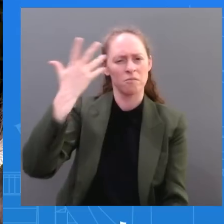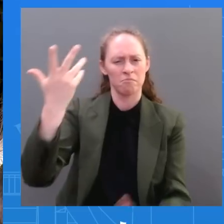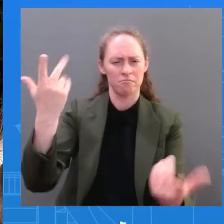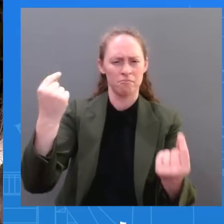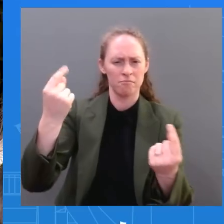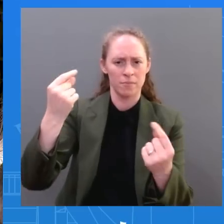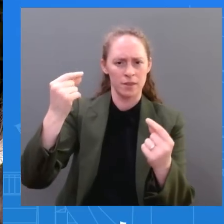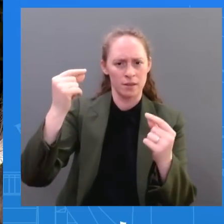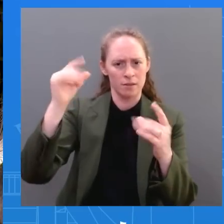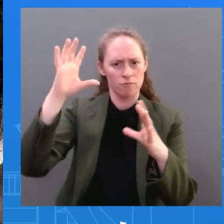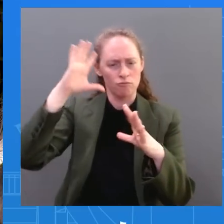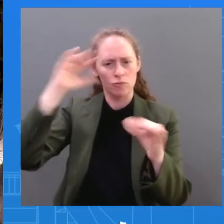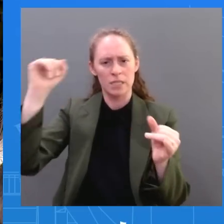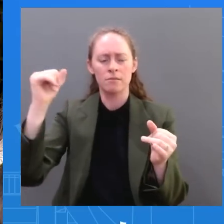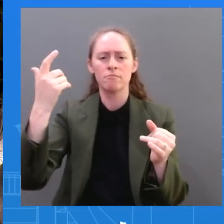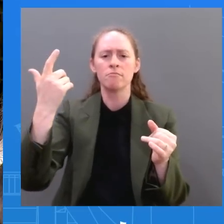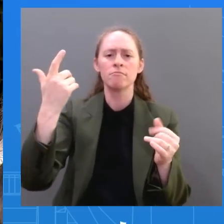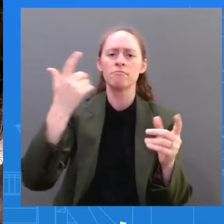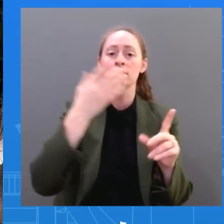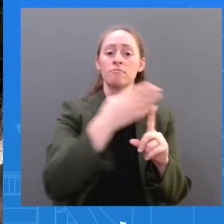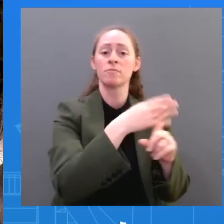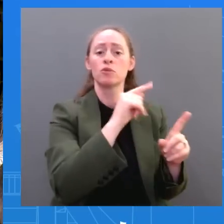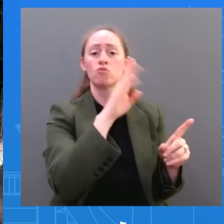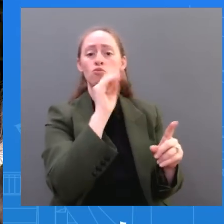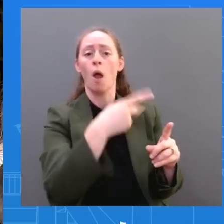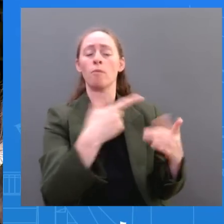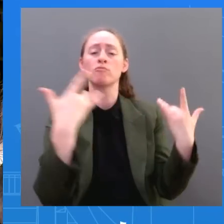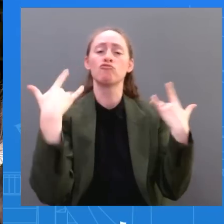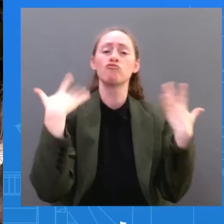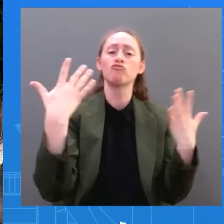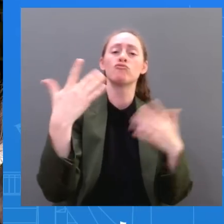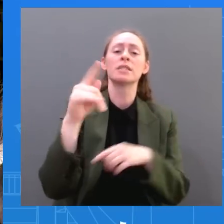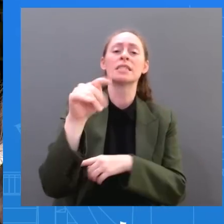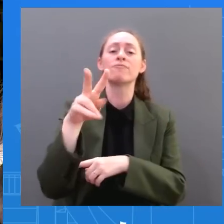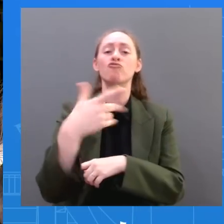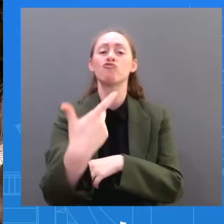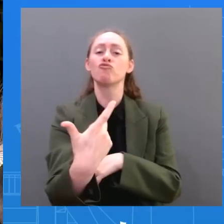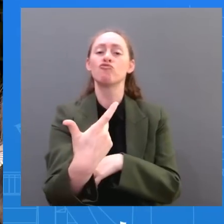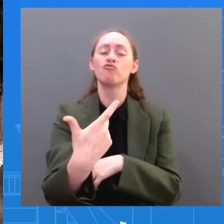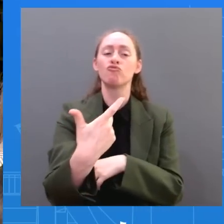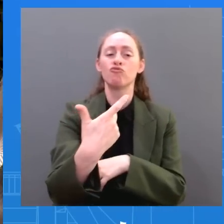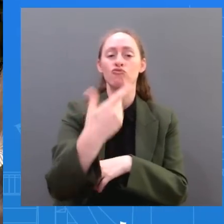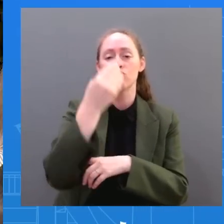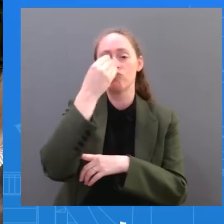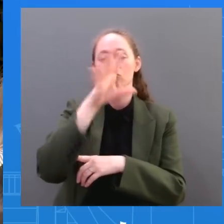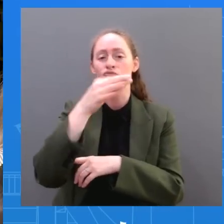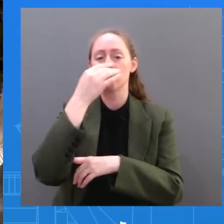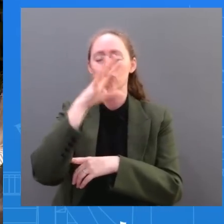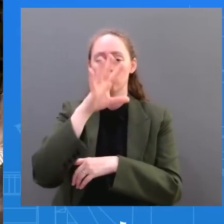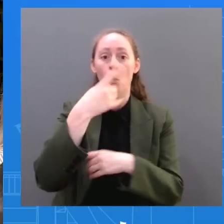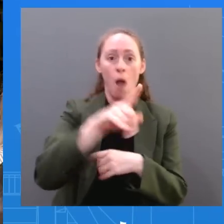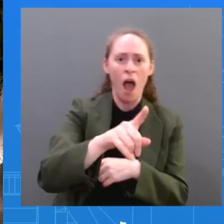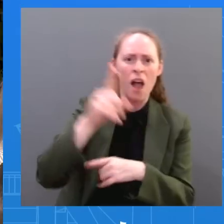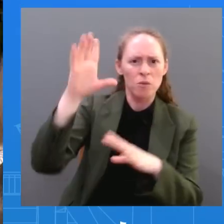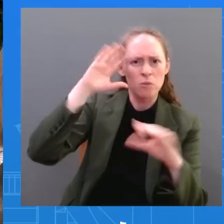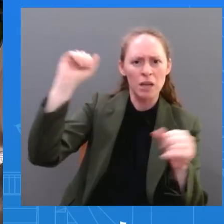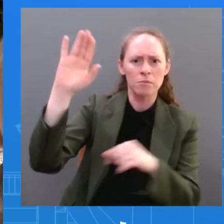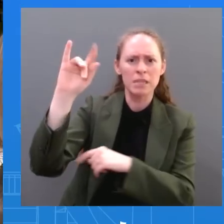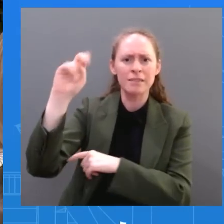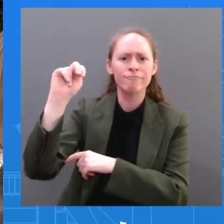What's the difference between those two leaders? Ms. Jean-Pierre: Wait, what's the comparison you're making? Could you say the first part? The Press: So, I'm saying now: What's the difference between President Trump